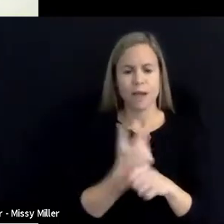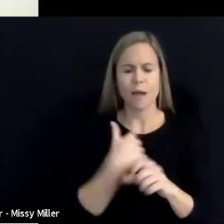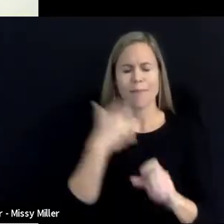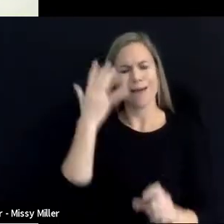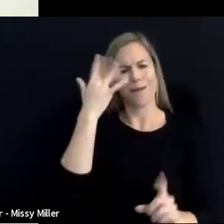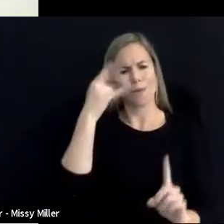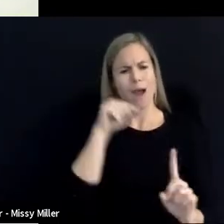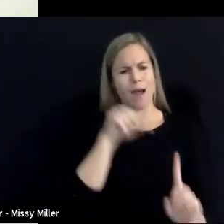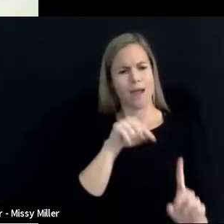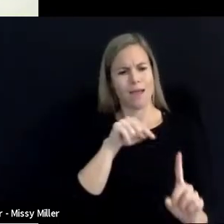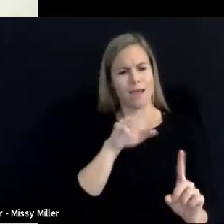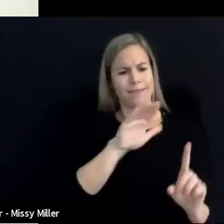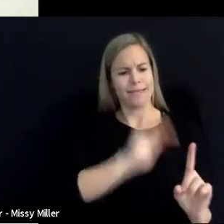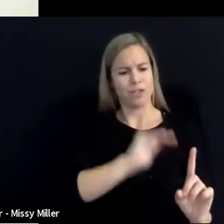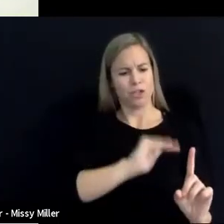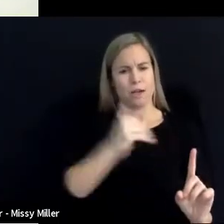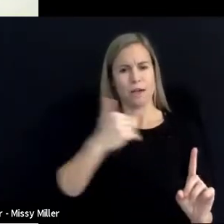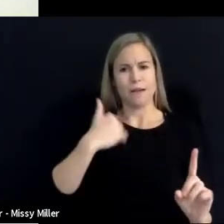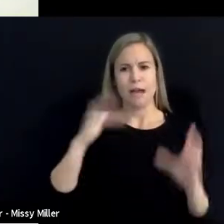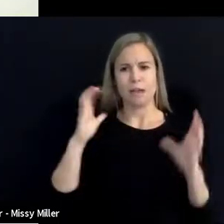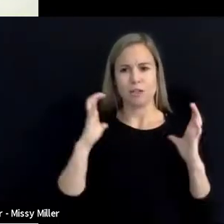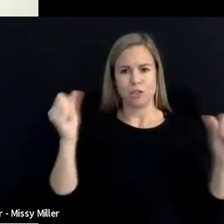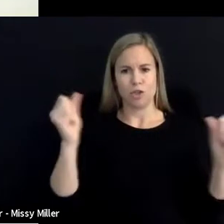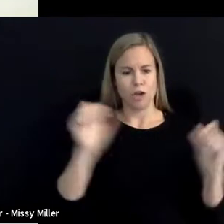in particular have such tremendous behavioral issues,